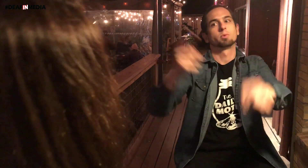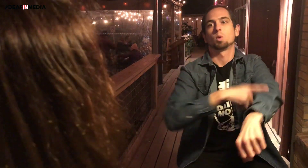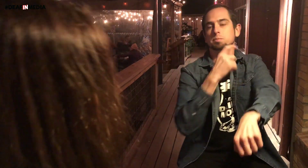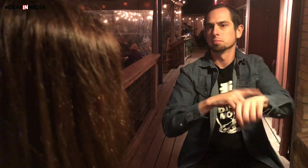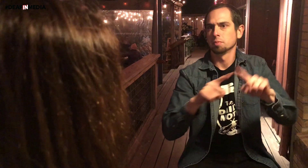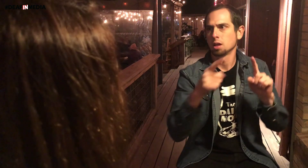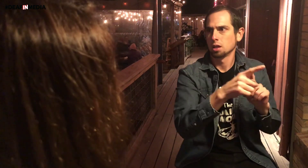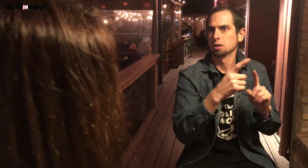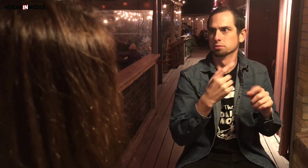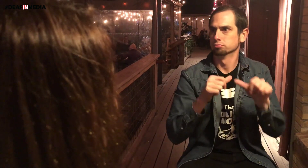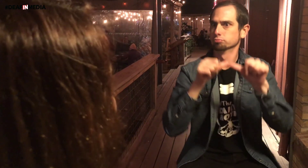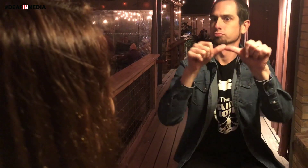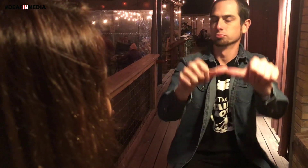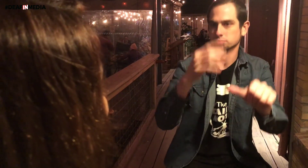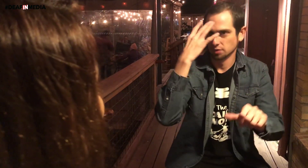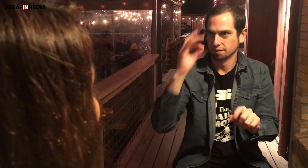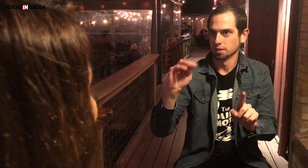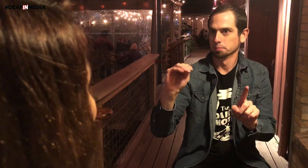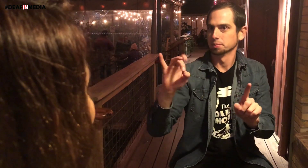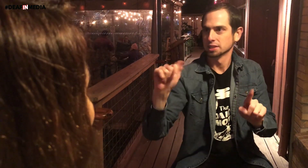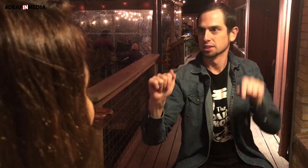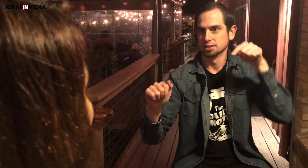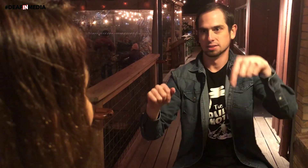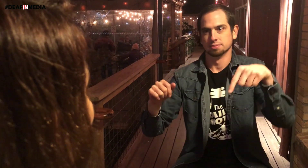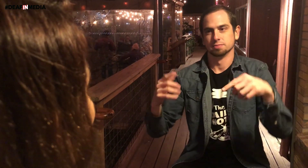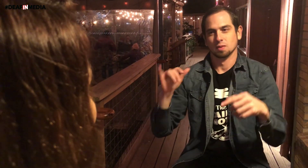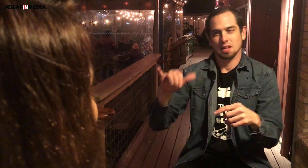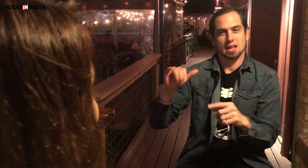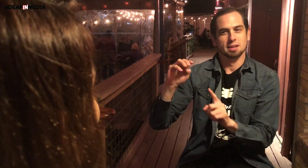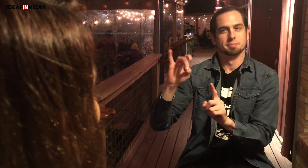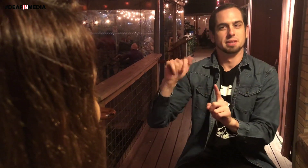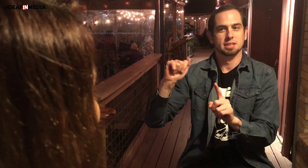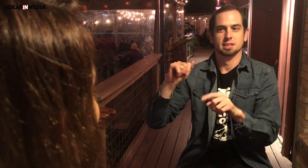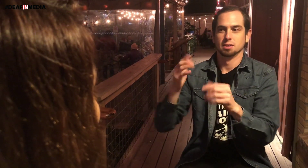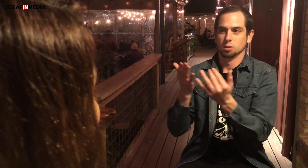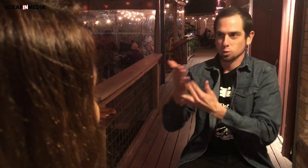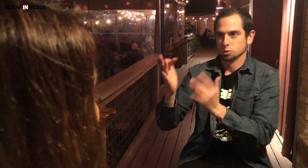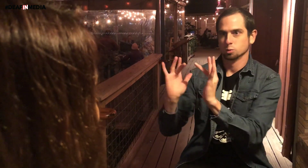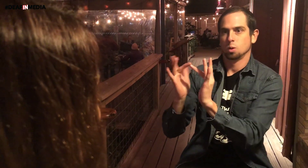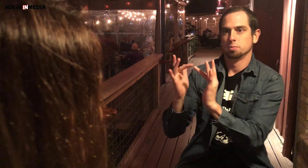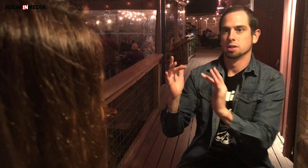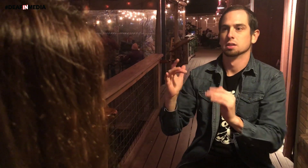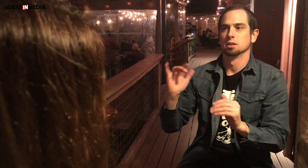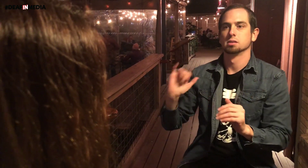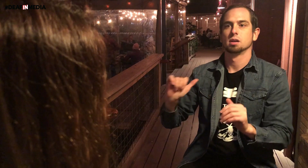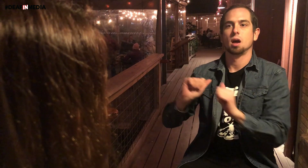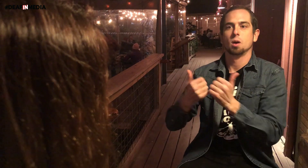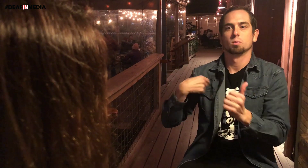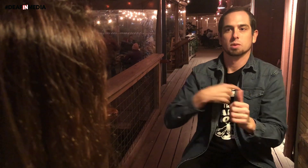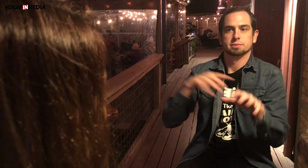has been doing it for a long time but he's been consistent because of media. The internet is how